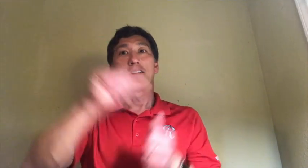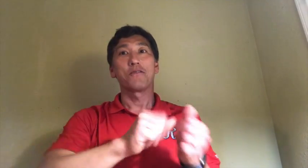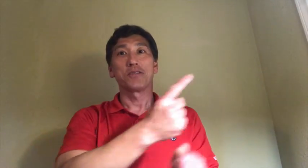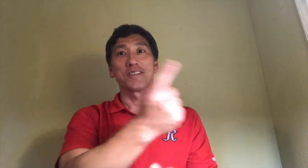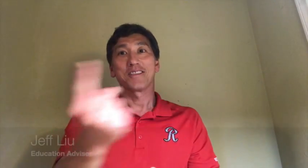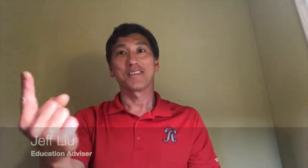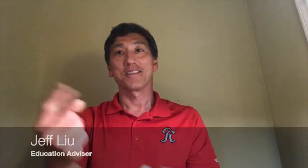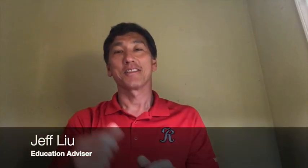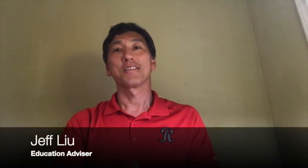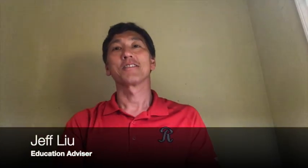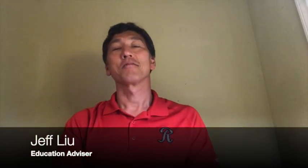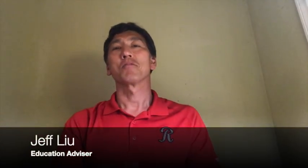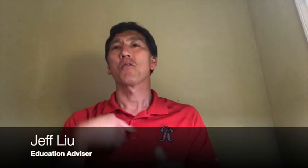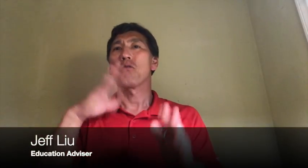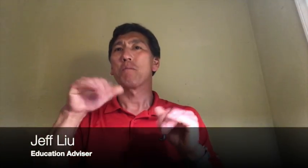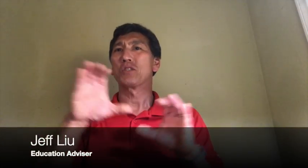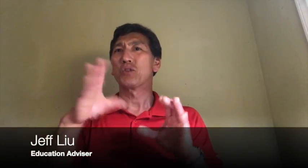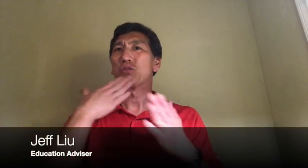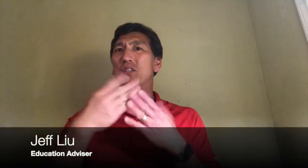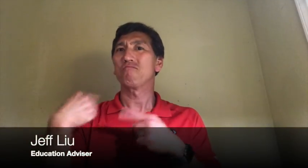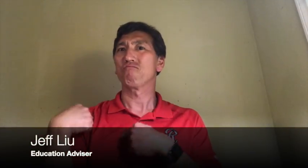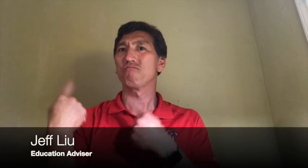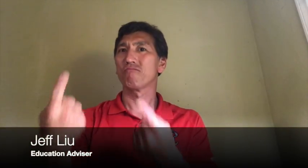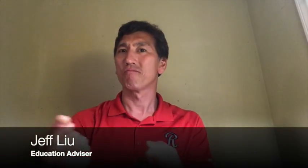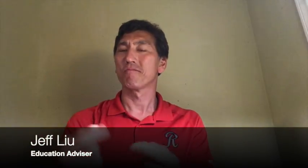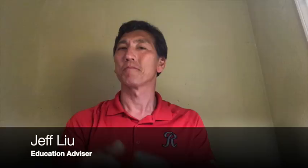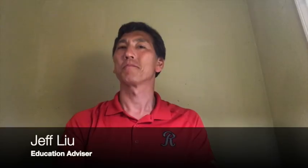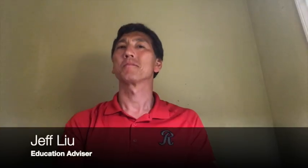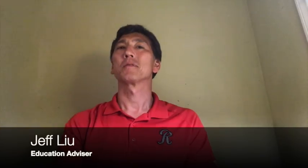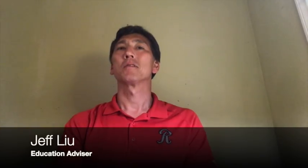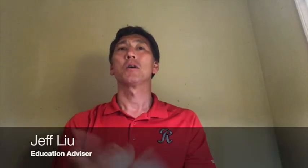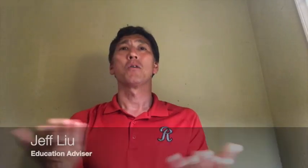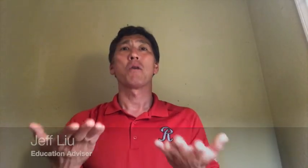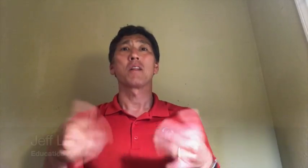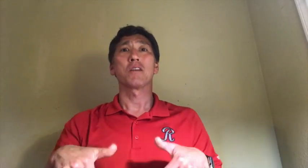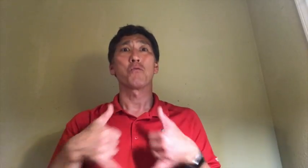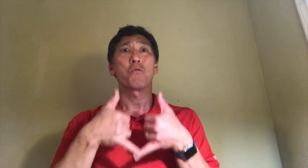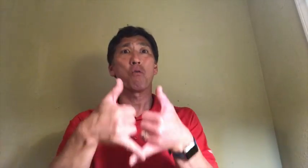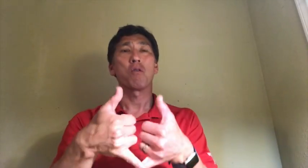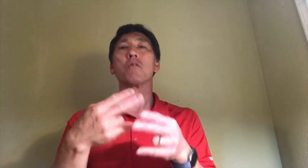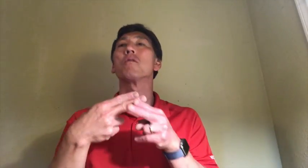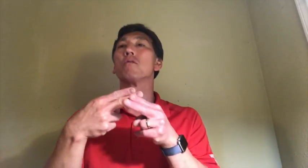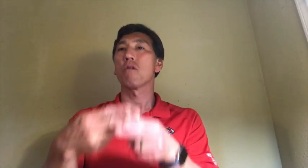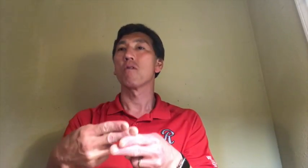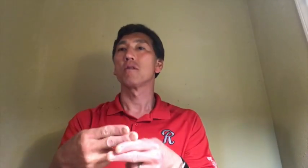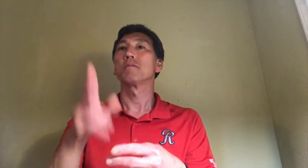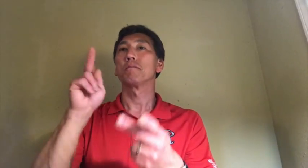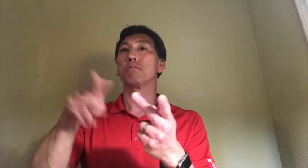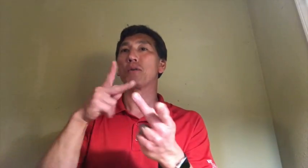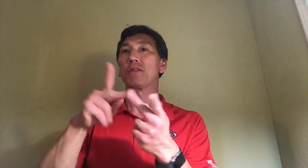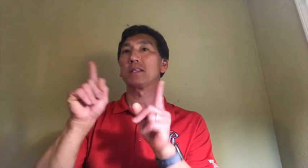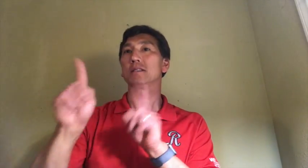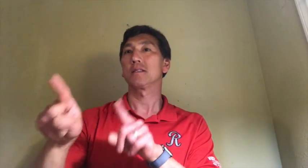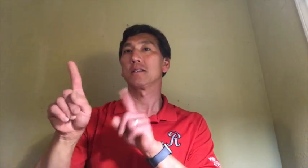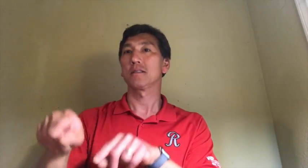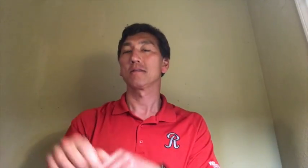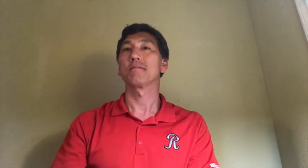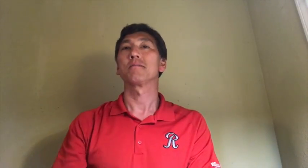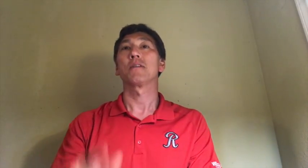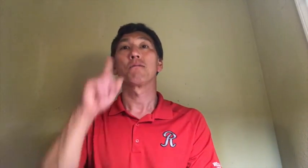Hi everyone. I hope you've been doing well. This award is our perfect attendance award